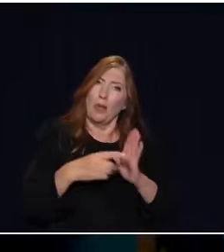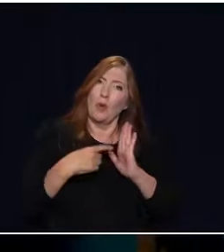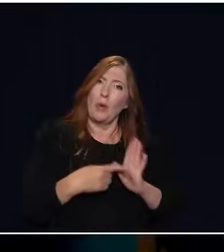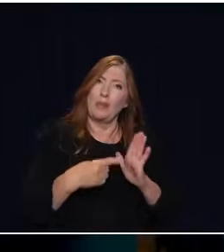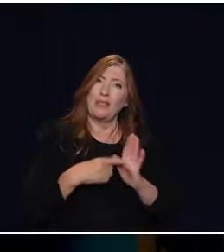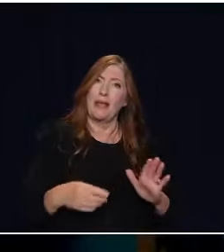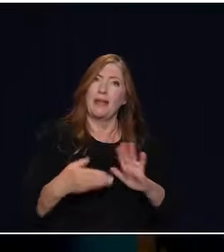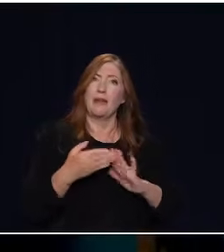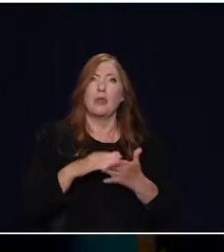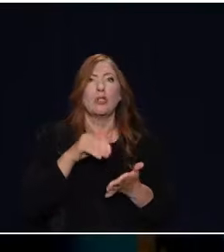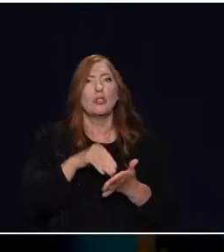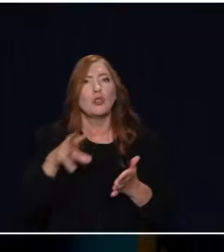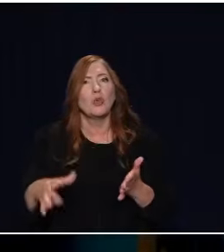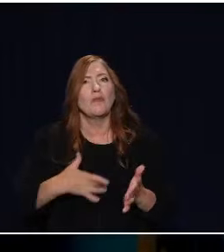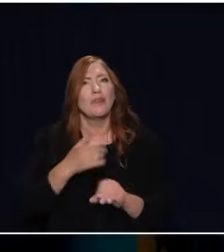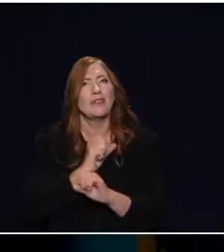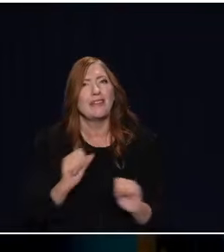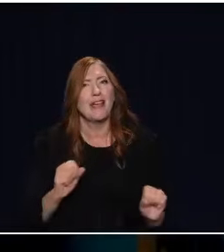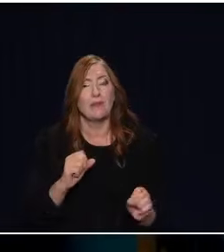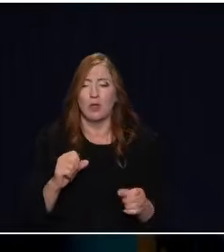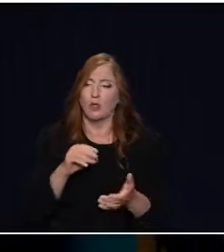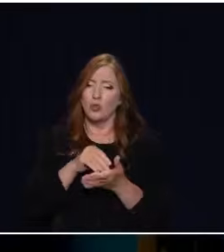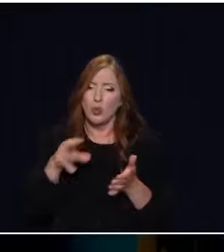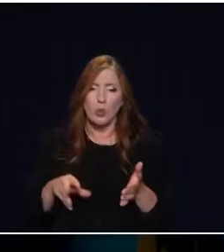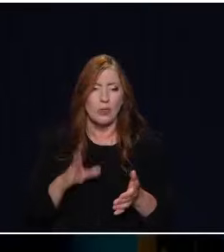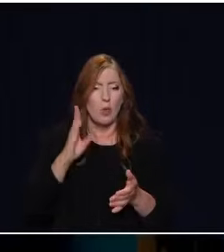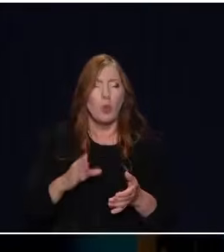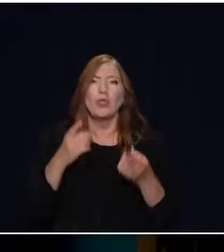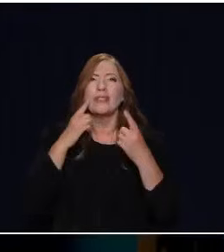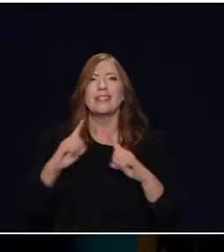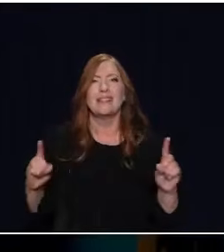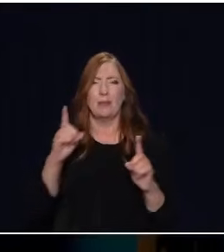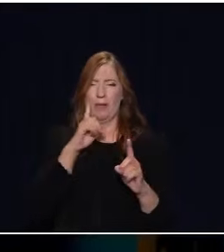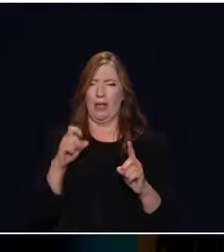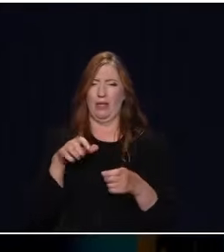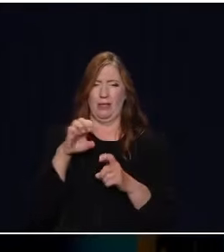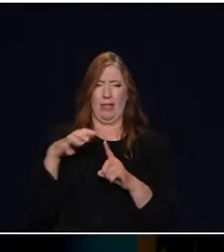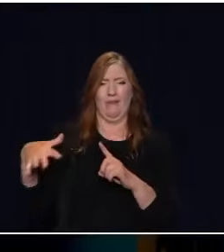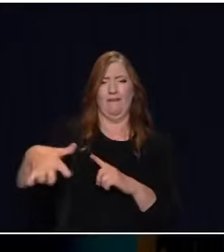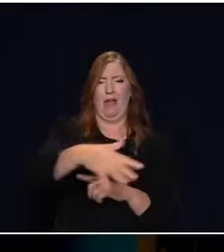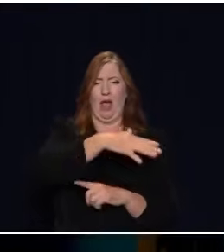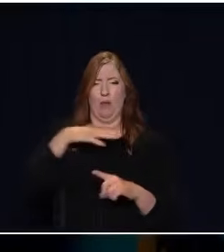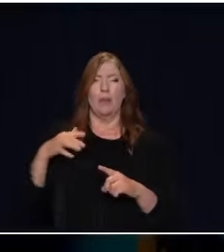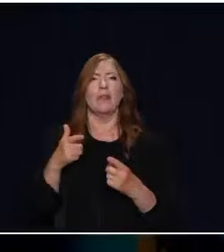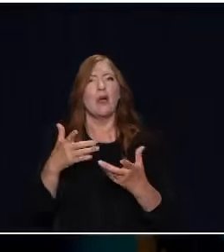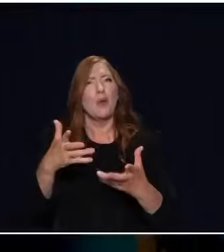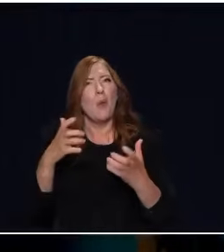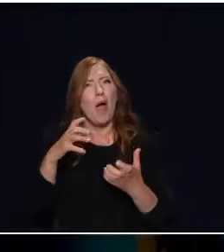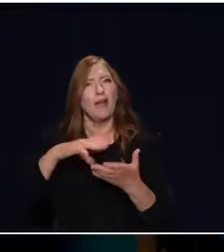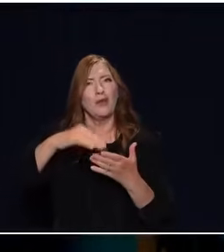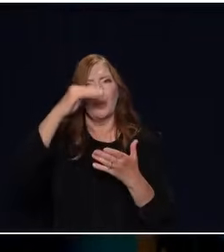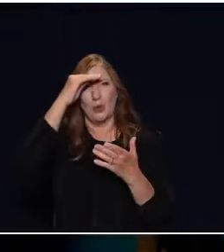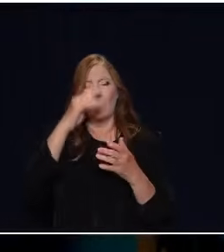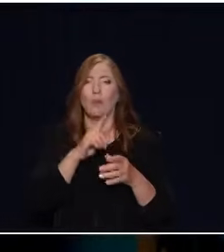SCHOOLS, THAT ARE REPRESENTING THOSE COMMUNITIES, THOSE STUDENTS ARE GOING TO FEEL SAFE AND THOSE STUDENTS ARE GOING TO